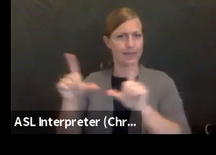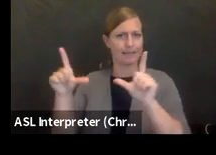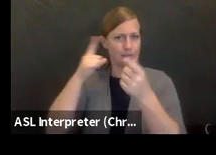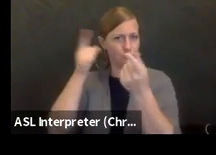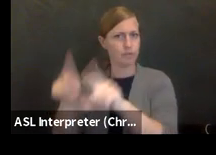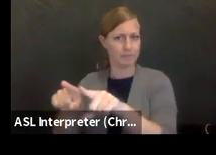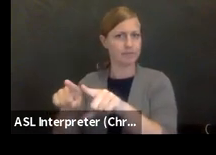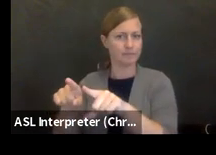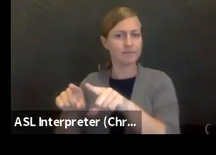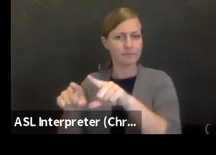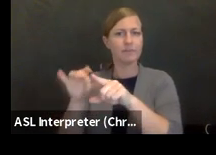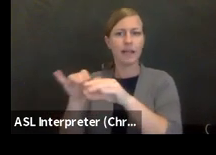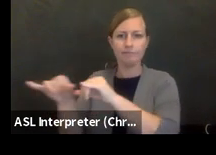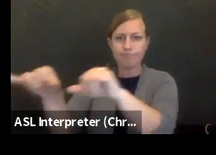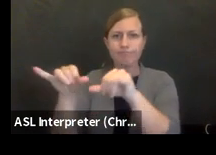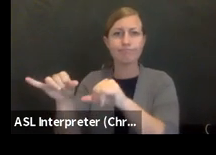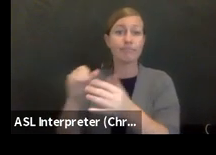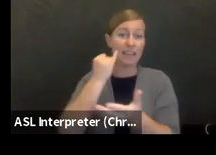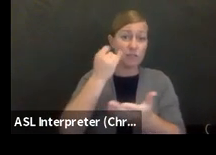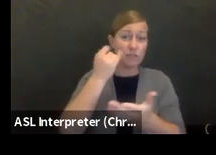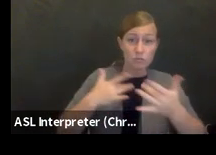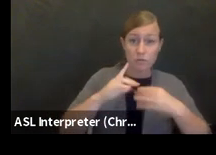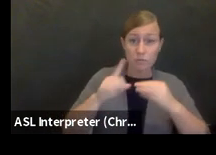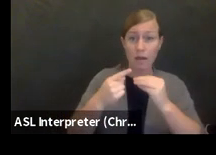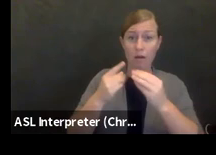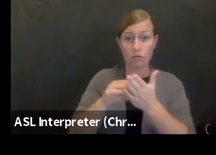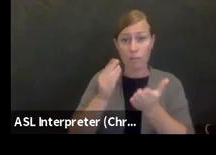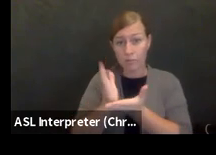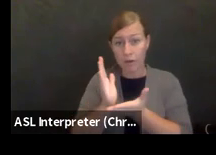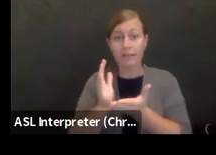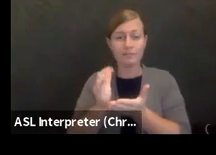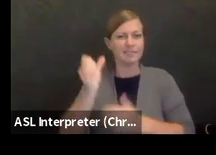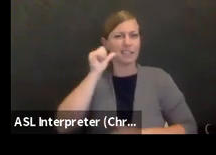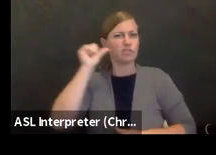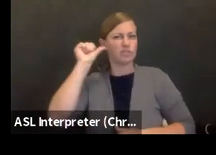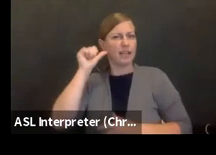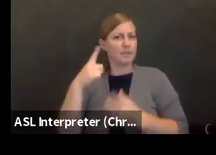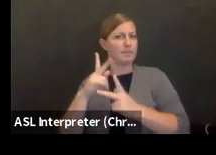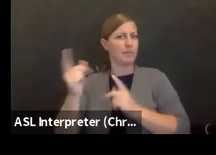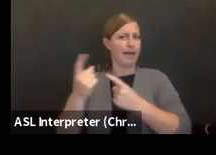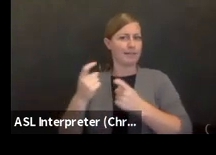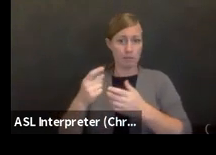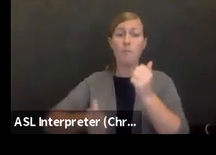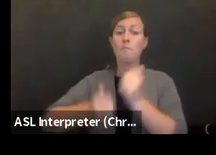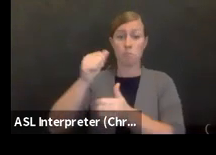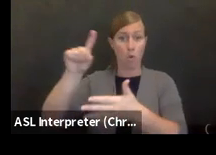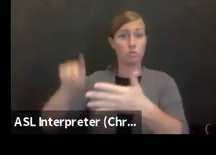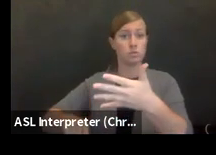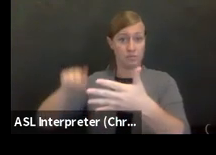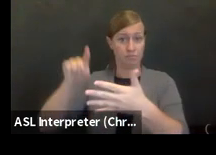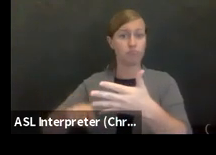ESD 113 - Andrew Hickman: Questions about copyrights and things yesterday. Most of these are copyrighted to have open access for editing.